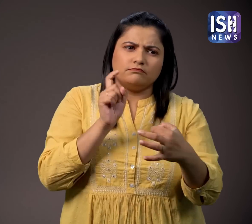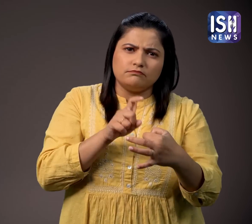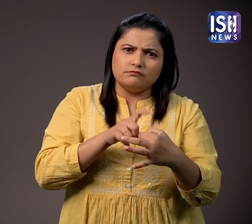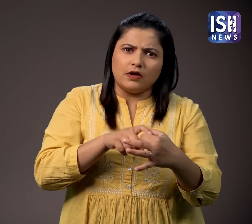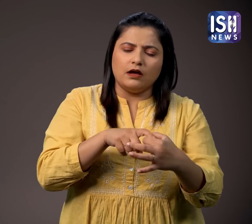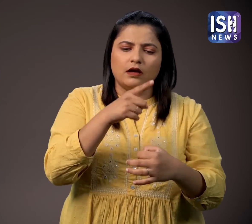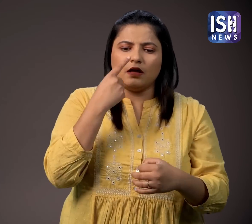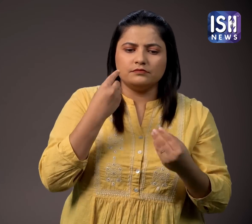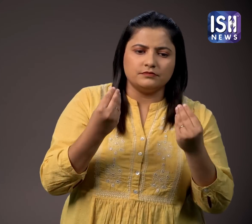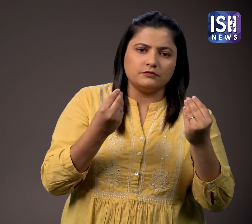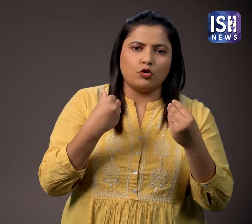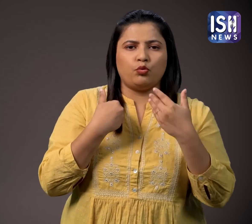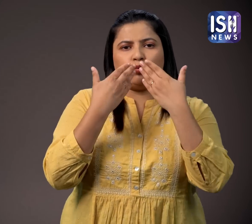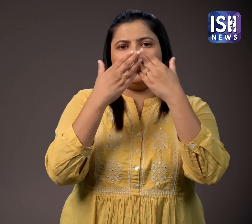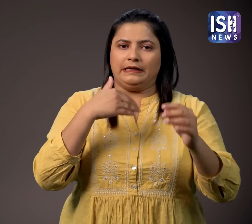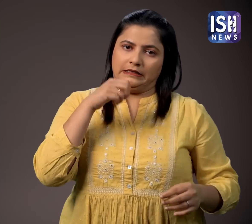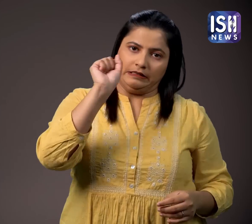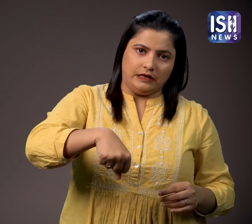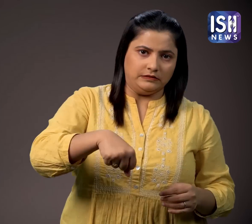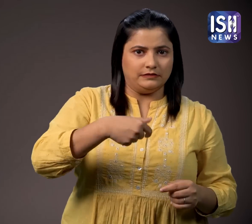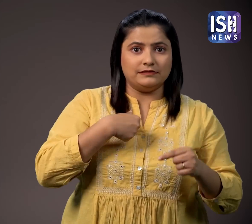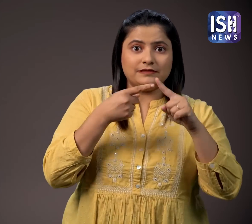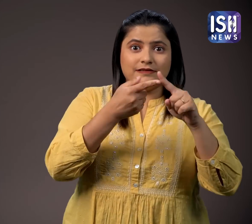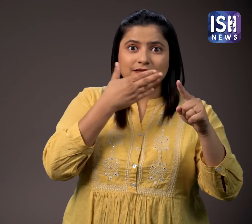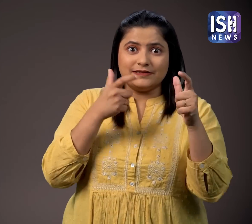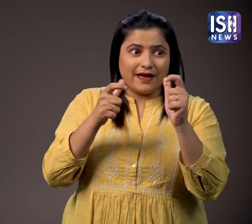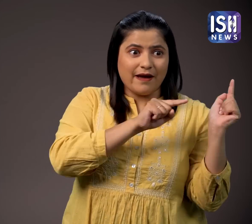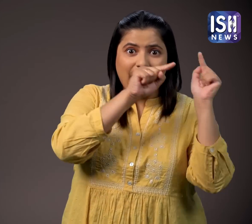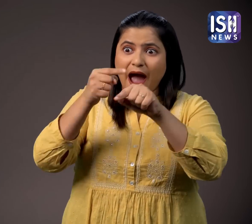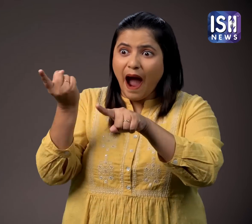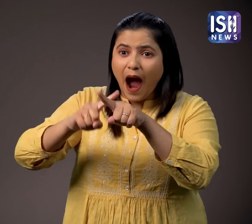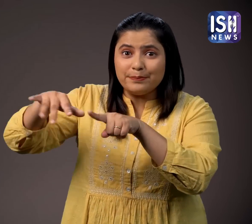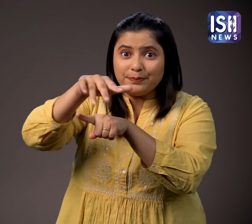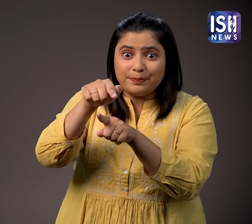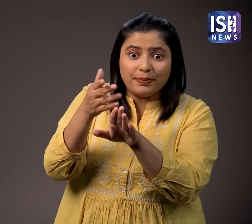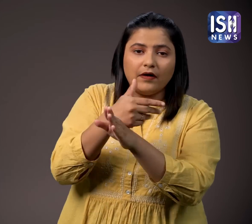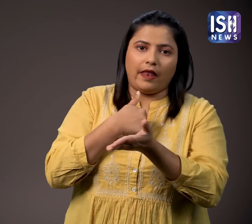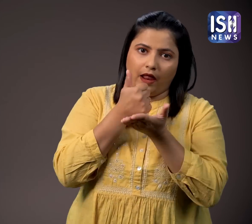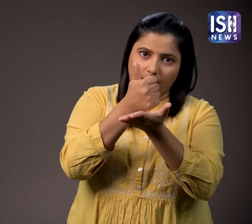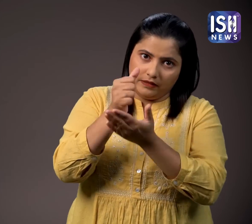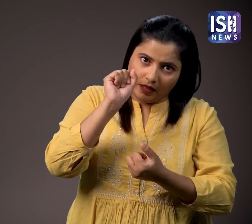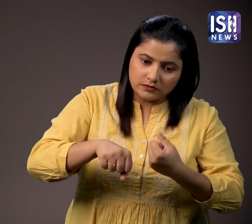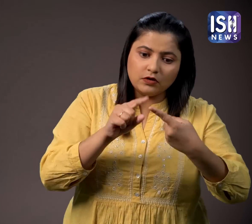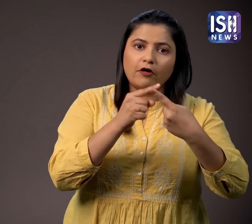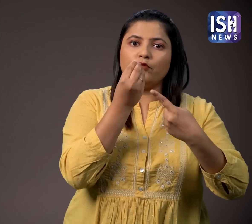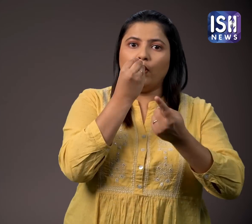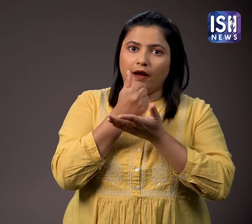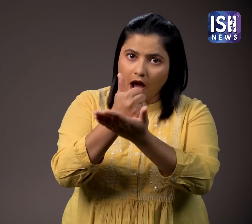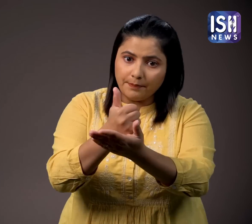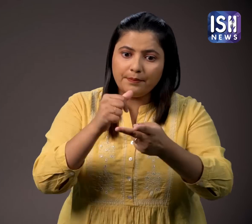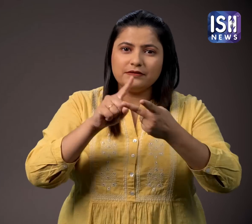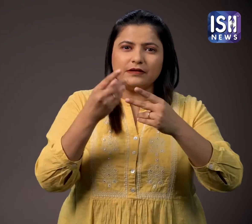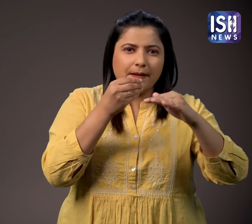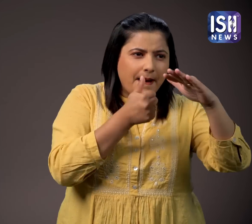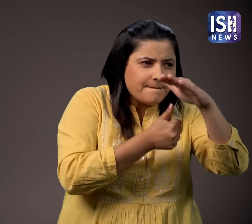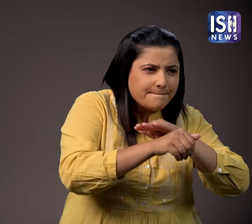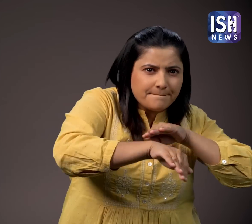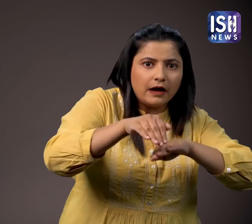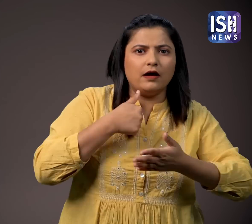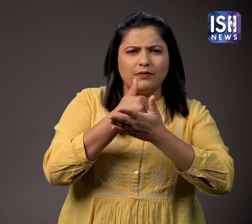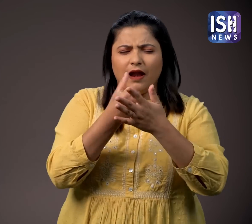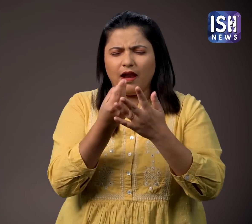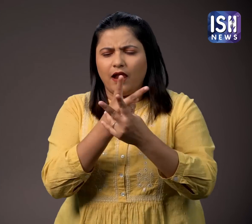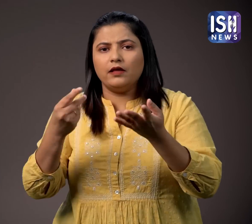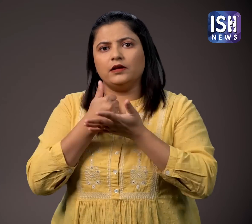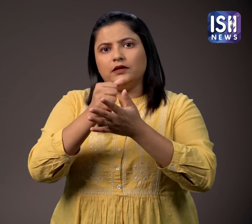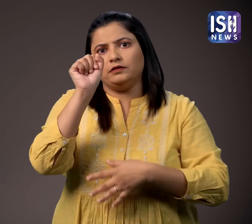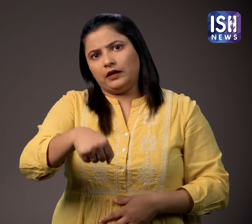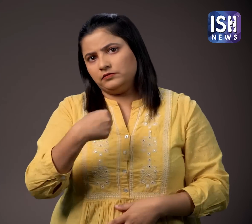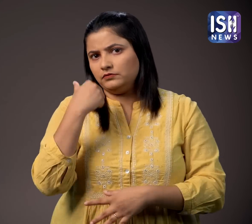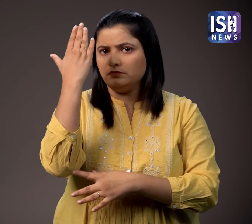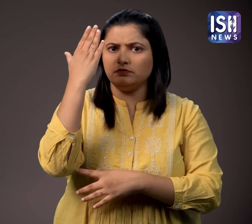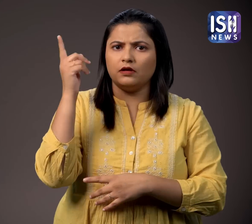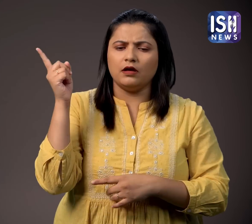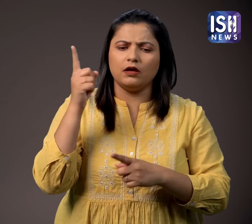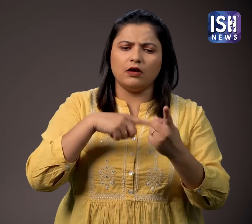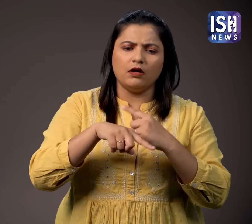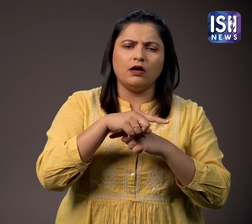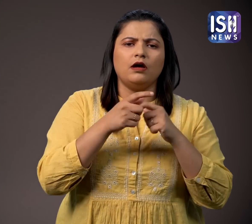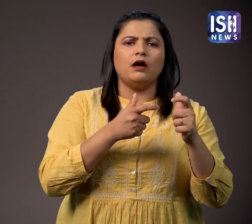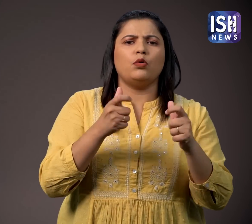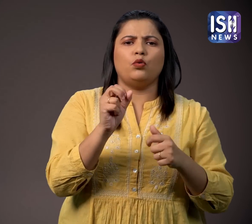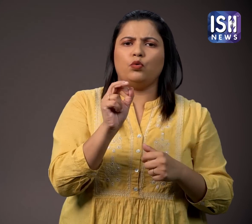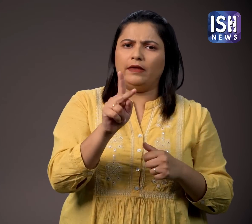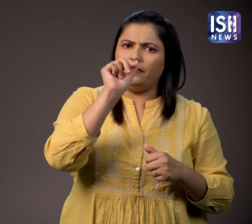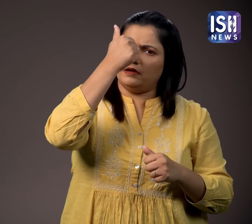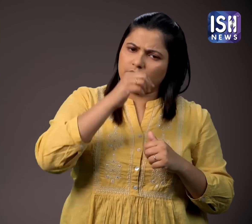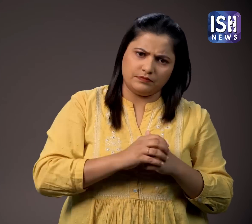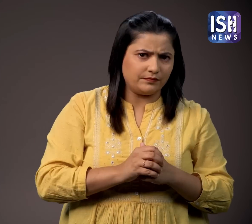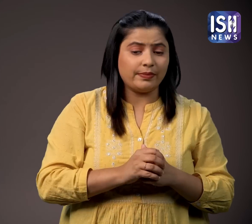During questioning, he told the police that he gave food and logistics to terrorists to hide.